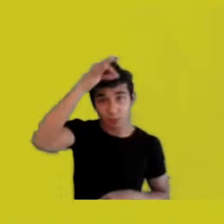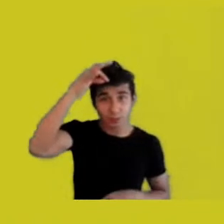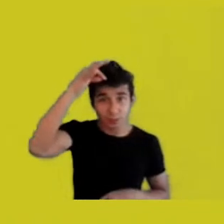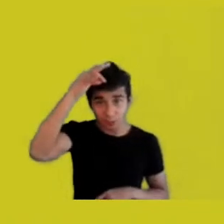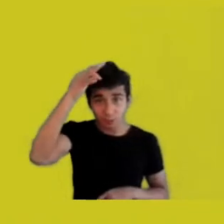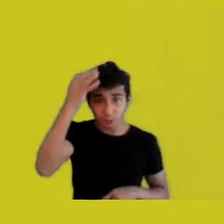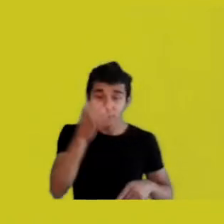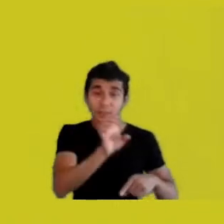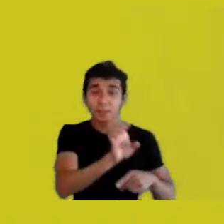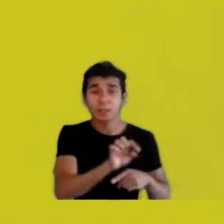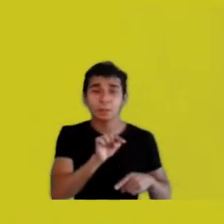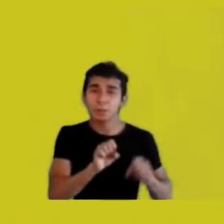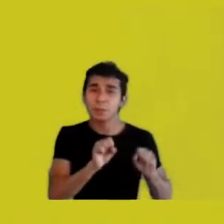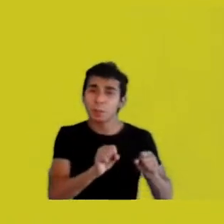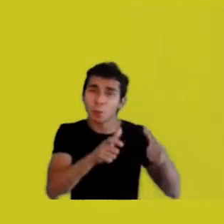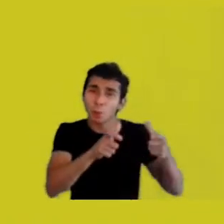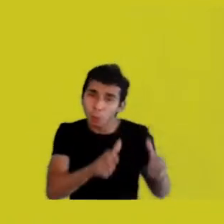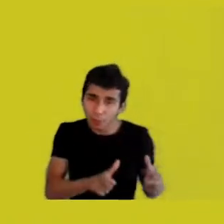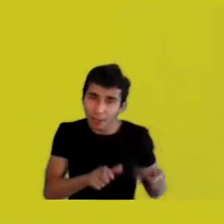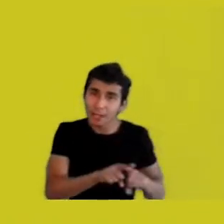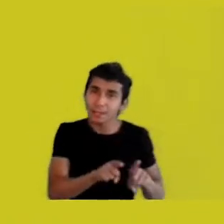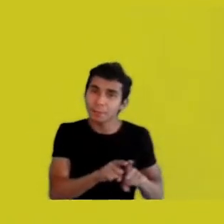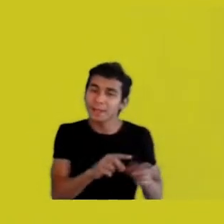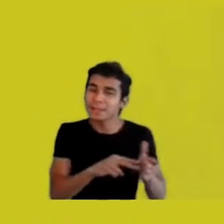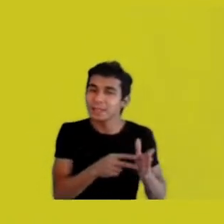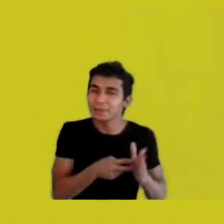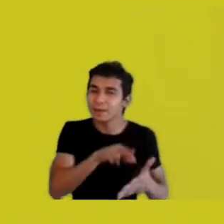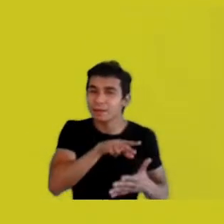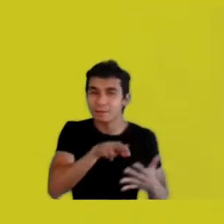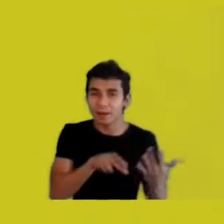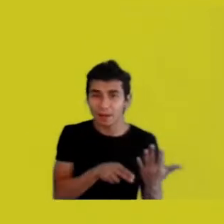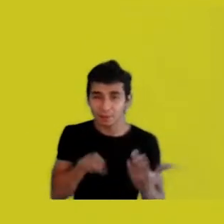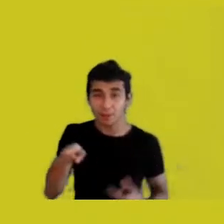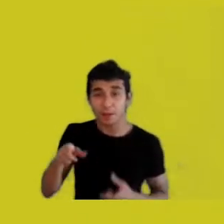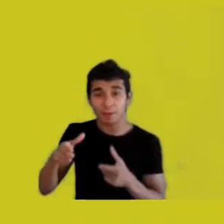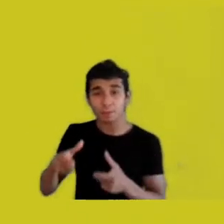and Bahia may mean the State or something else, too.